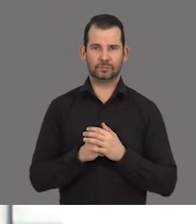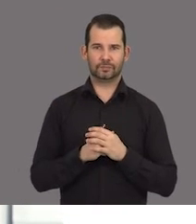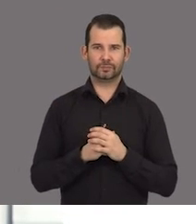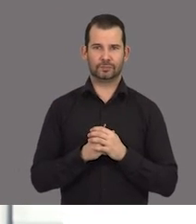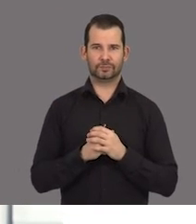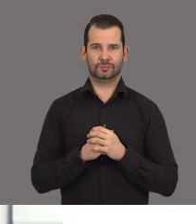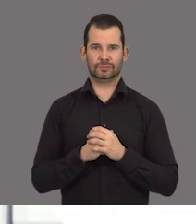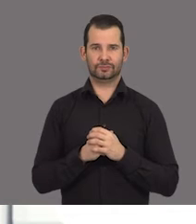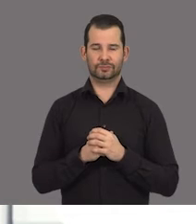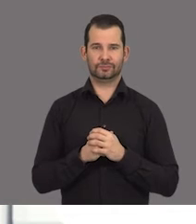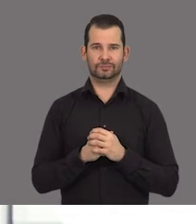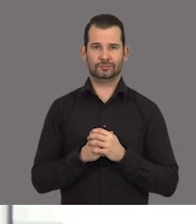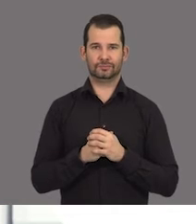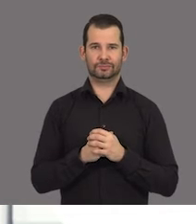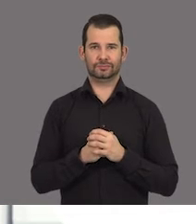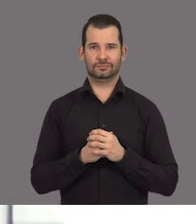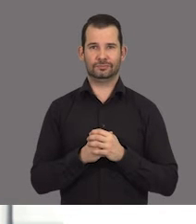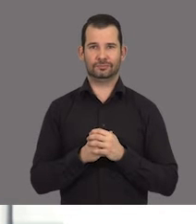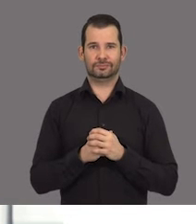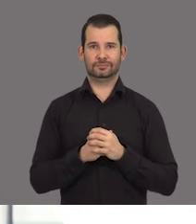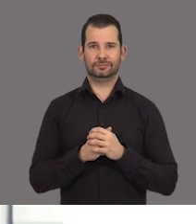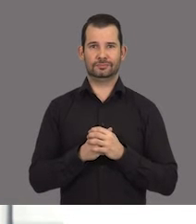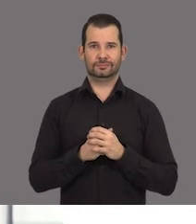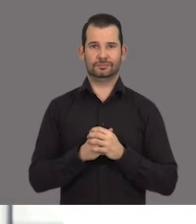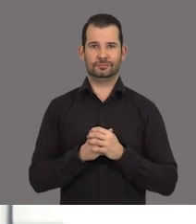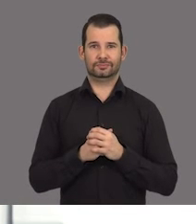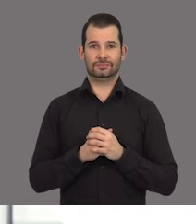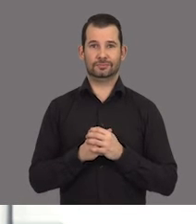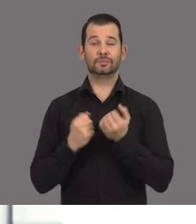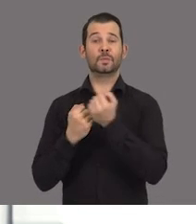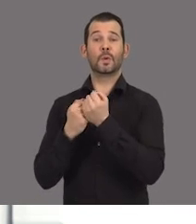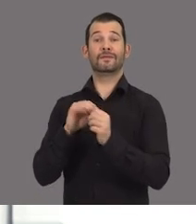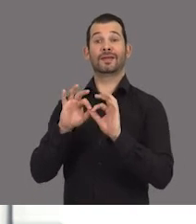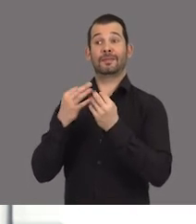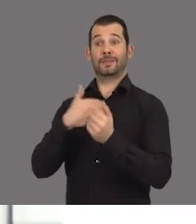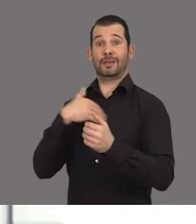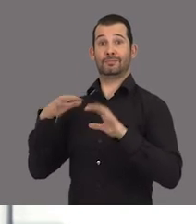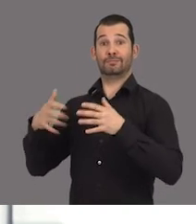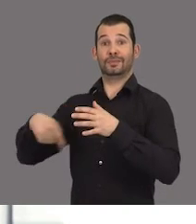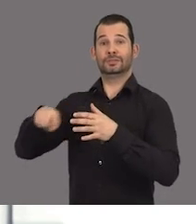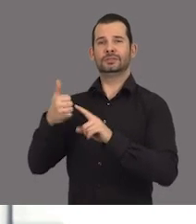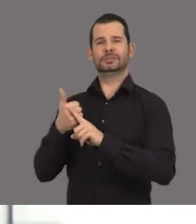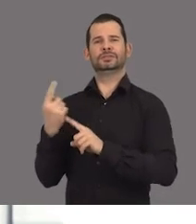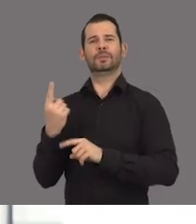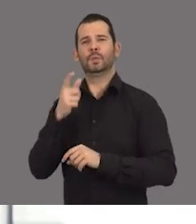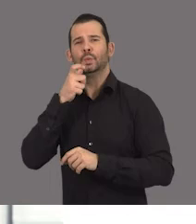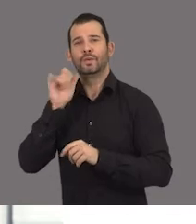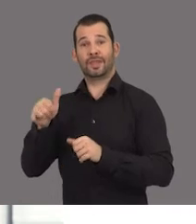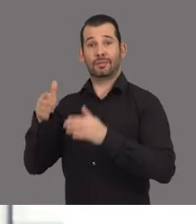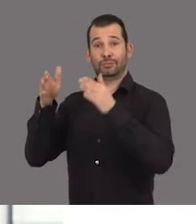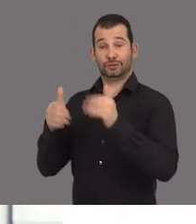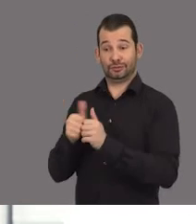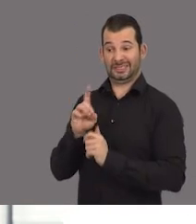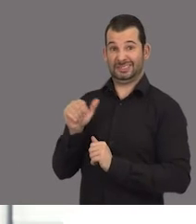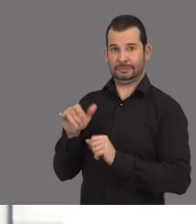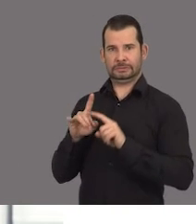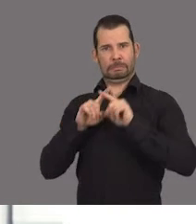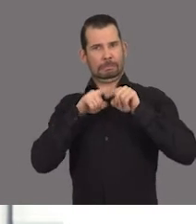for at least 1 of the basic necessities of life [food, shelter and clothing].